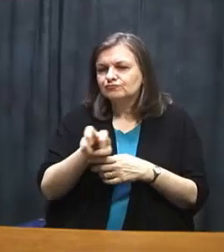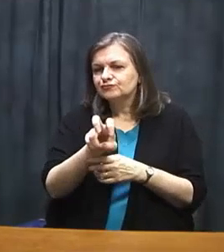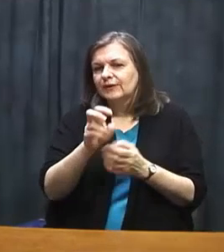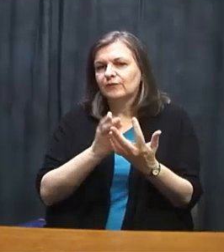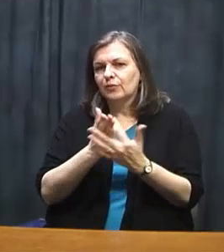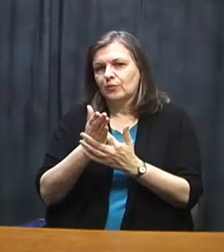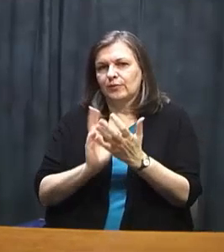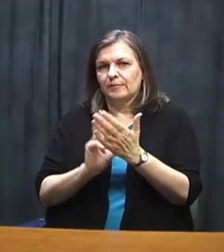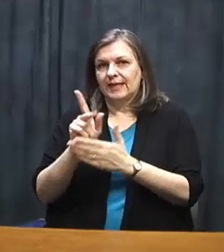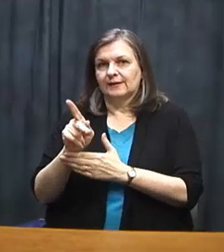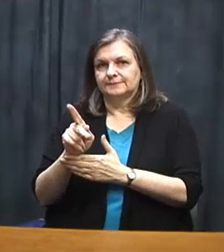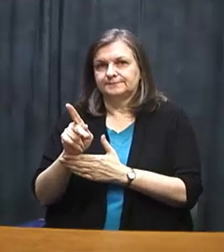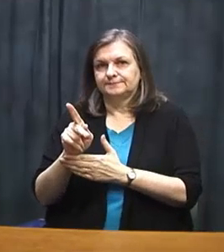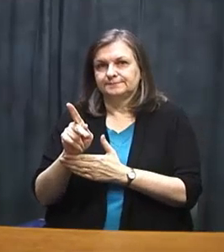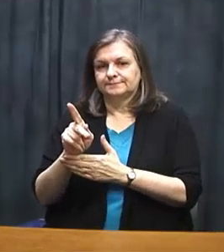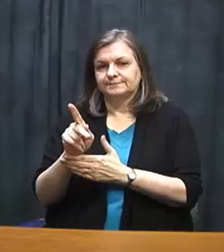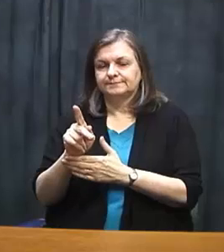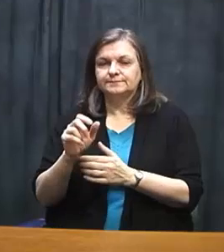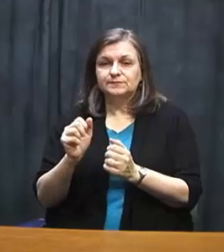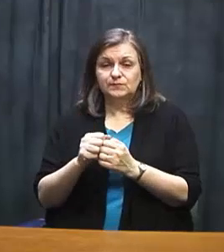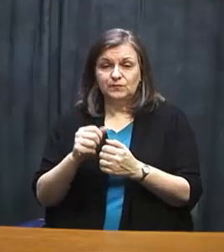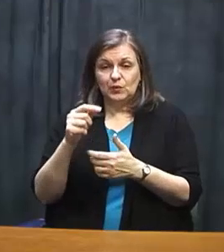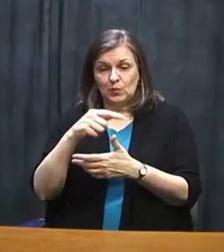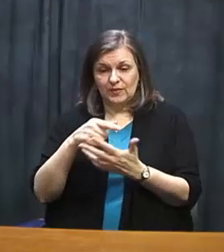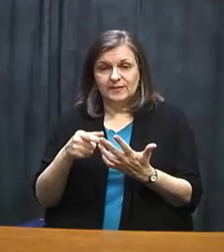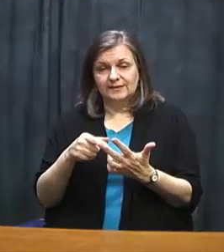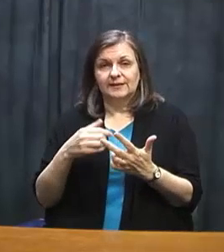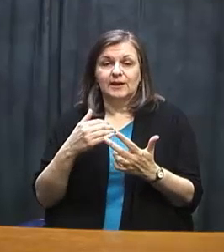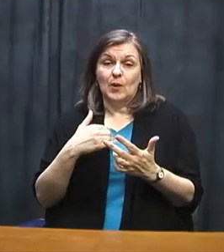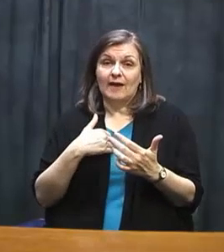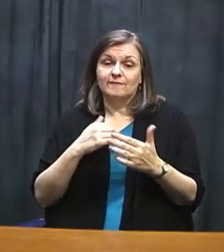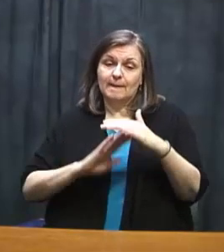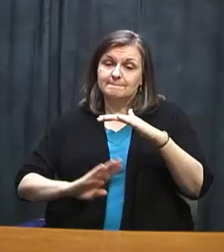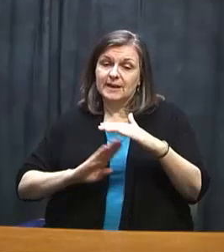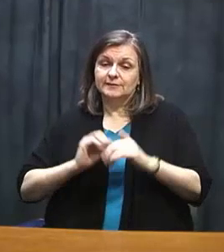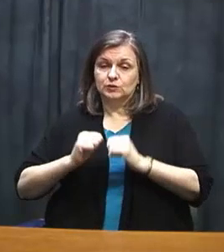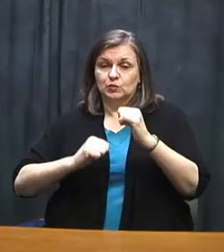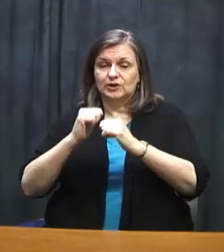so with this we get basic structures